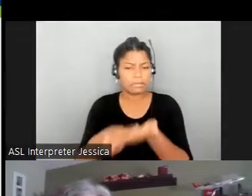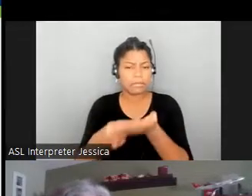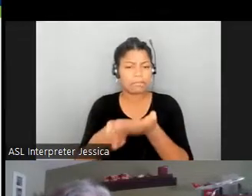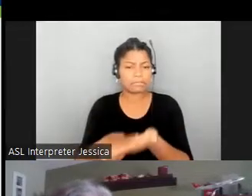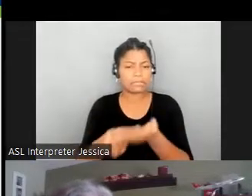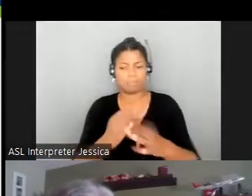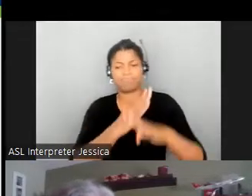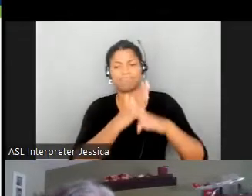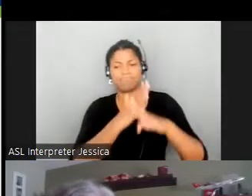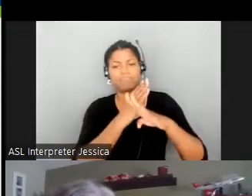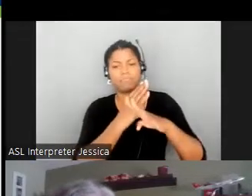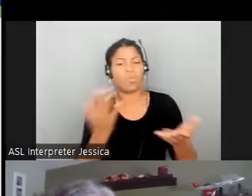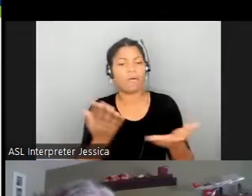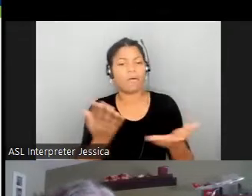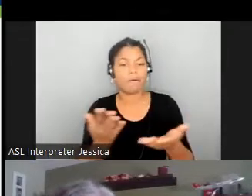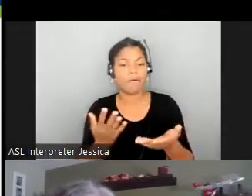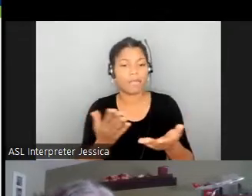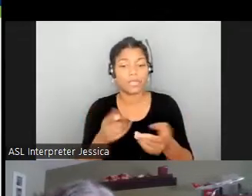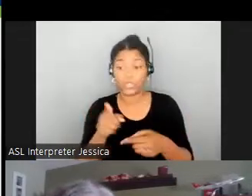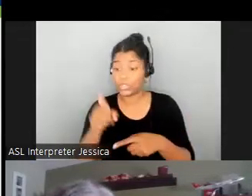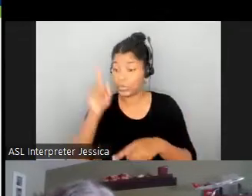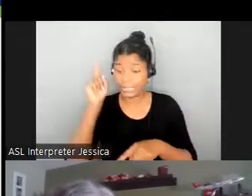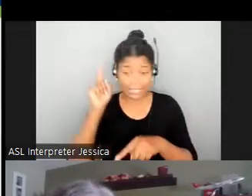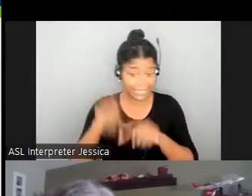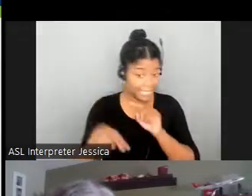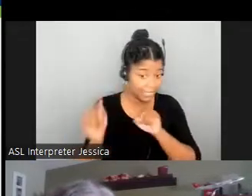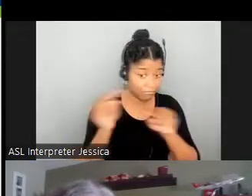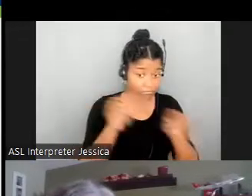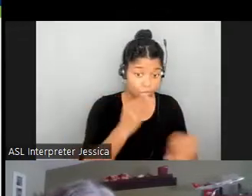What things are keeping you from going home? Is it a ramp